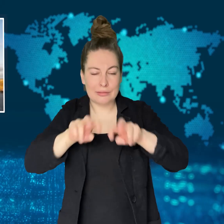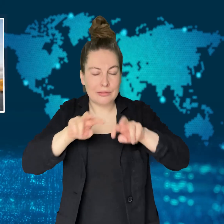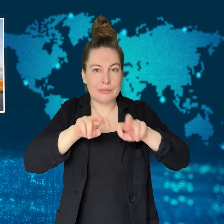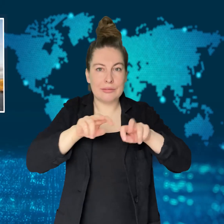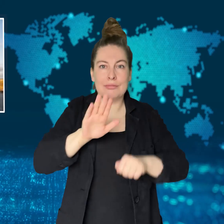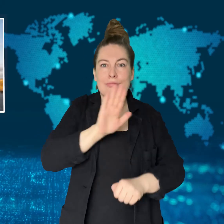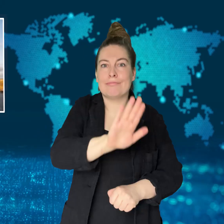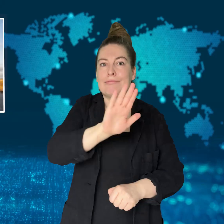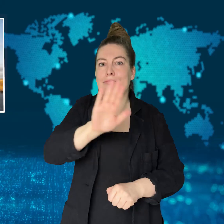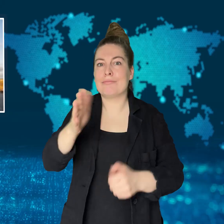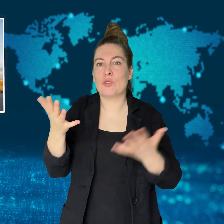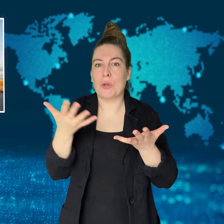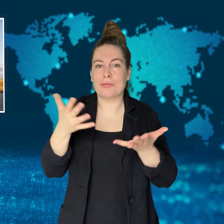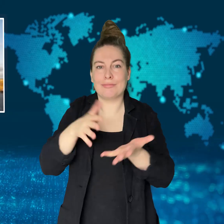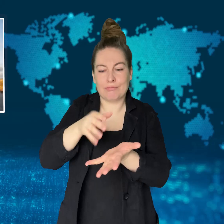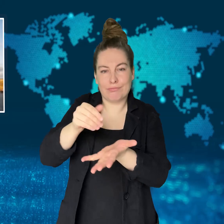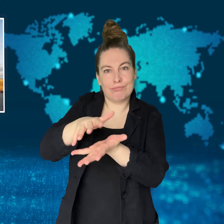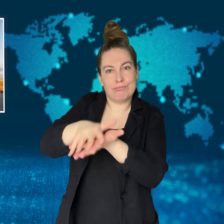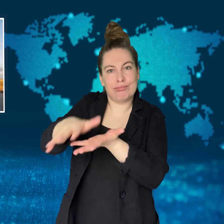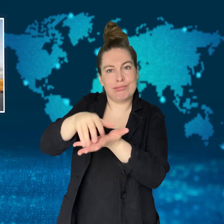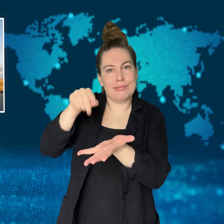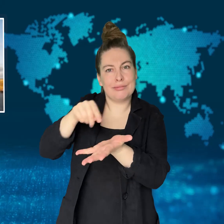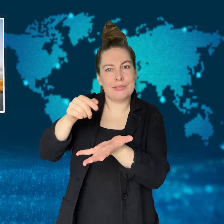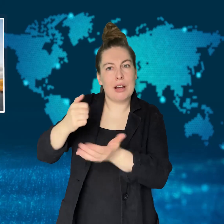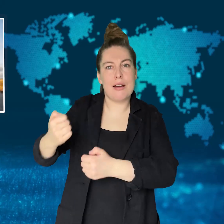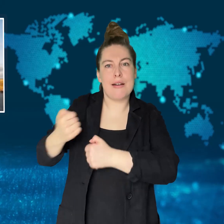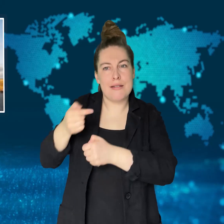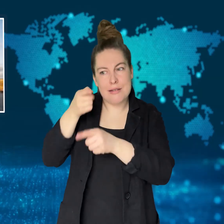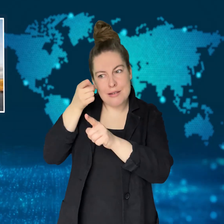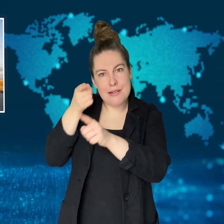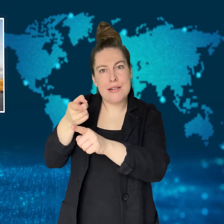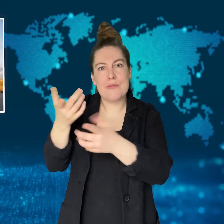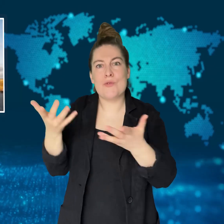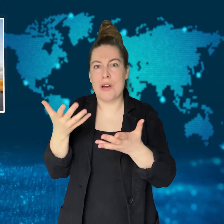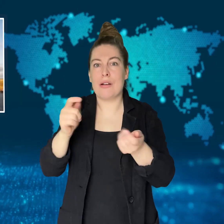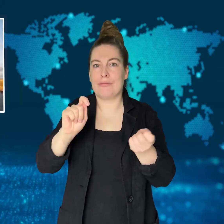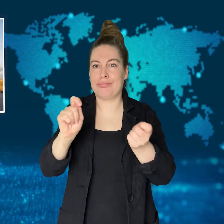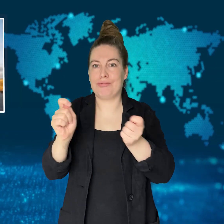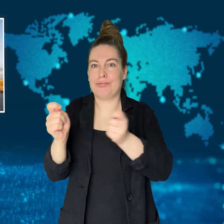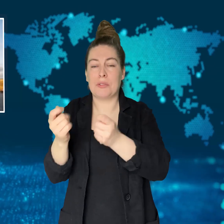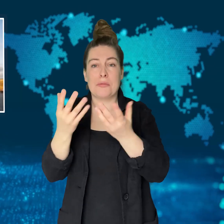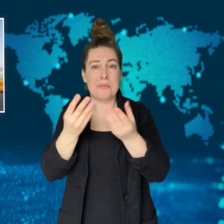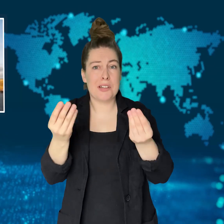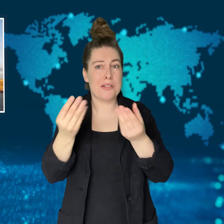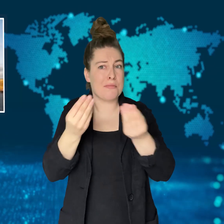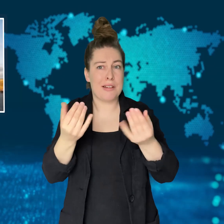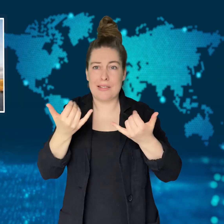countries began to examine their military spending.